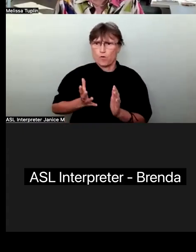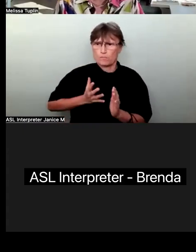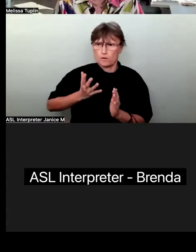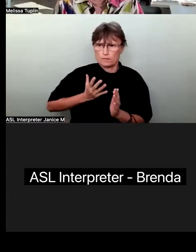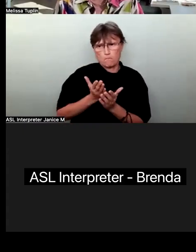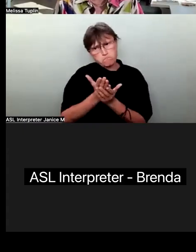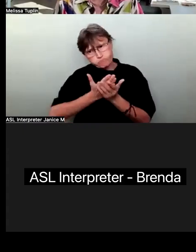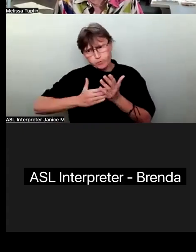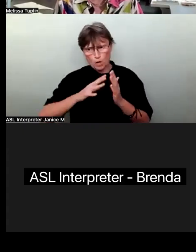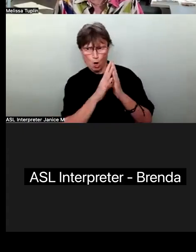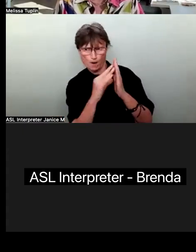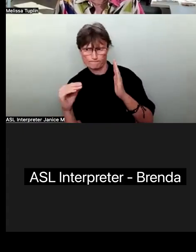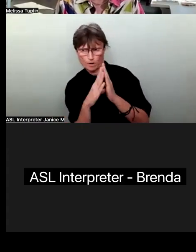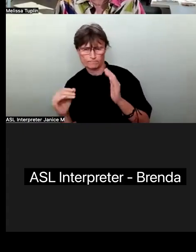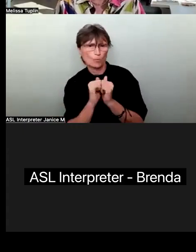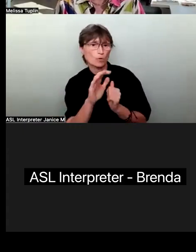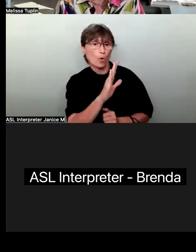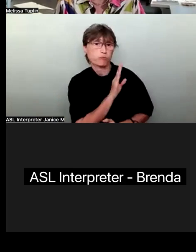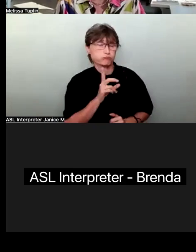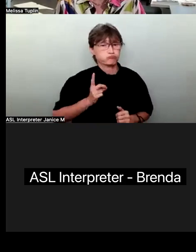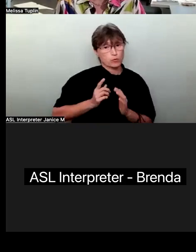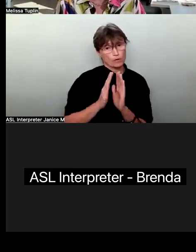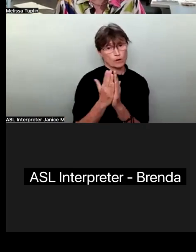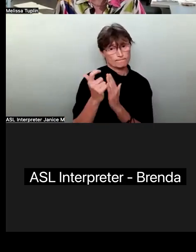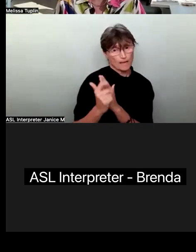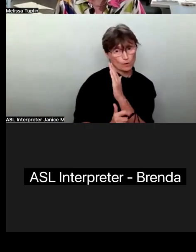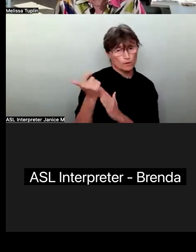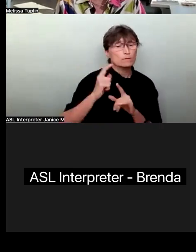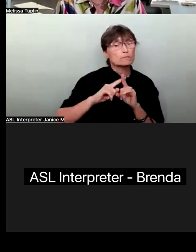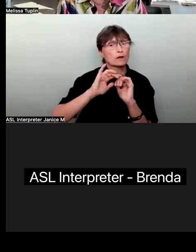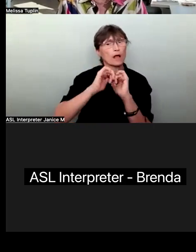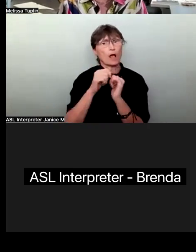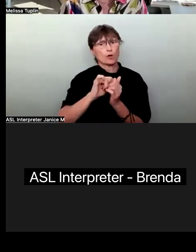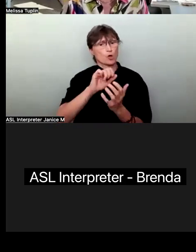be informal practices or ways of being that are embedded in your work. How do